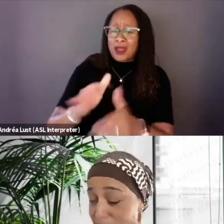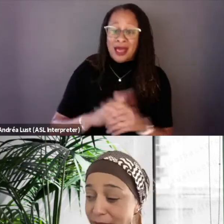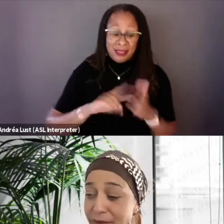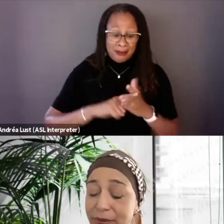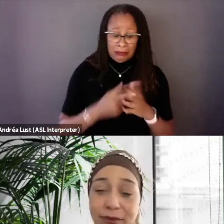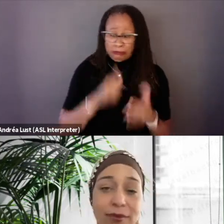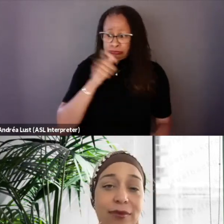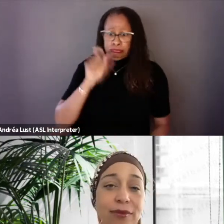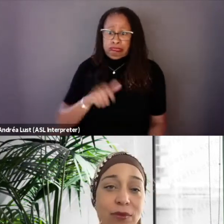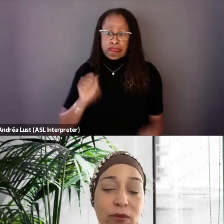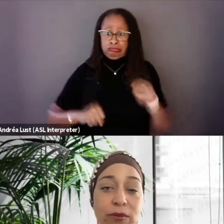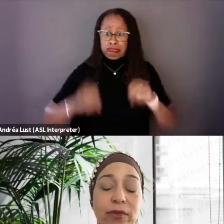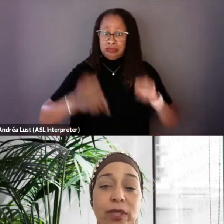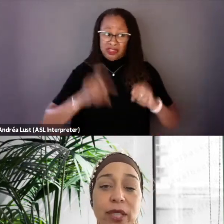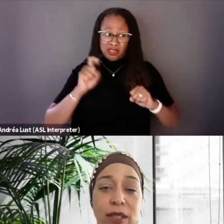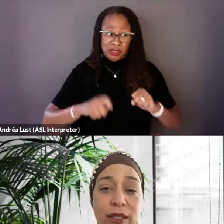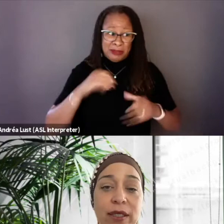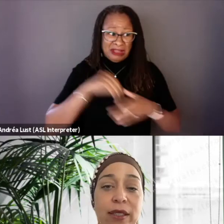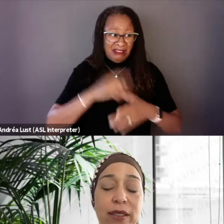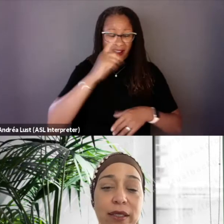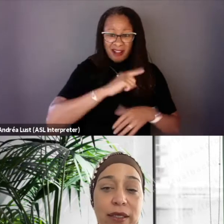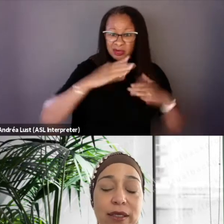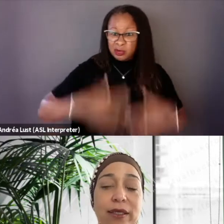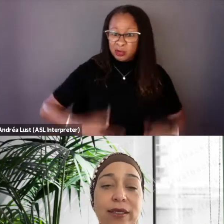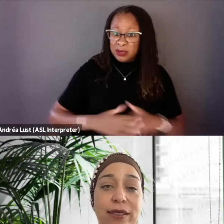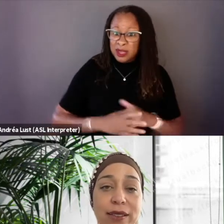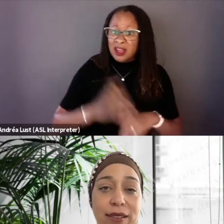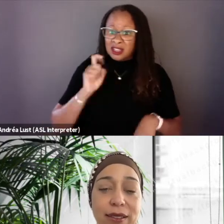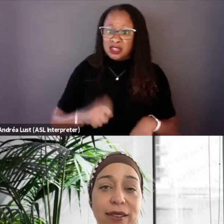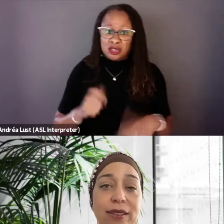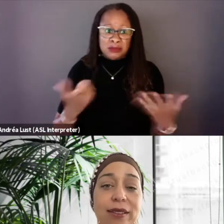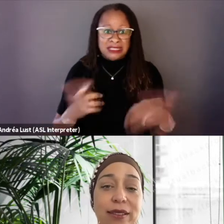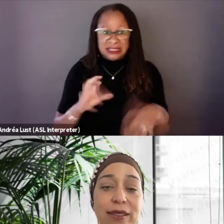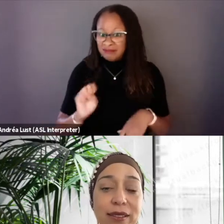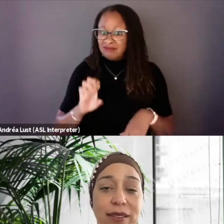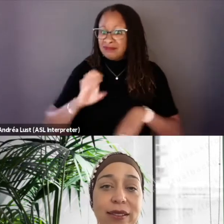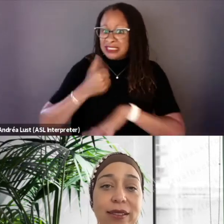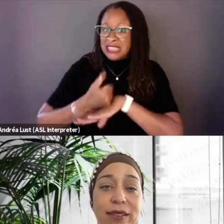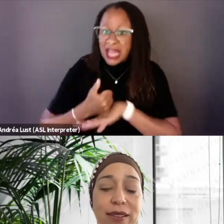You know, should they be in costume? Should it be a set? What's it gonna look like?